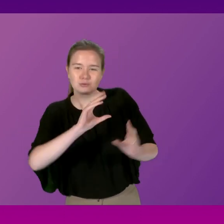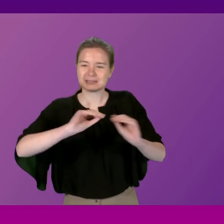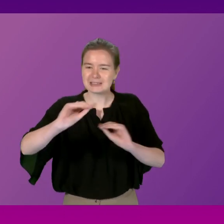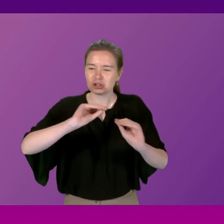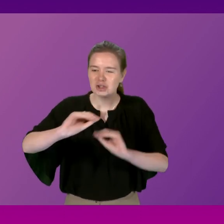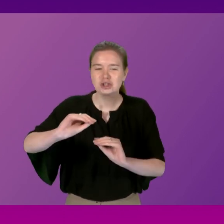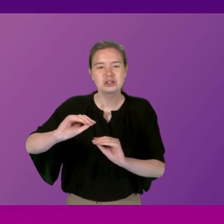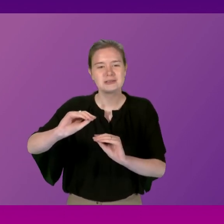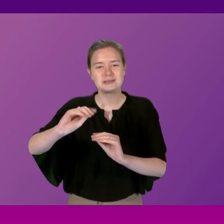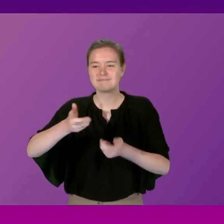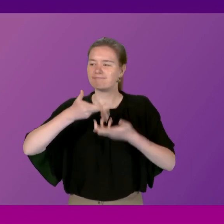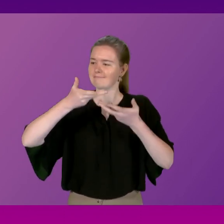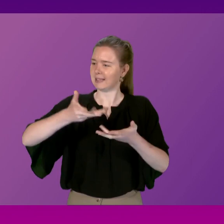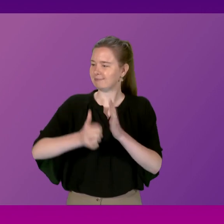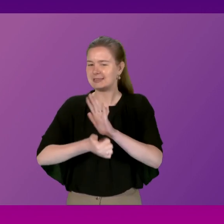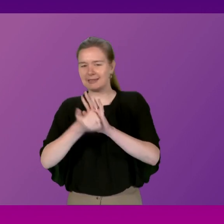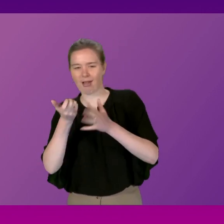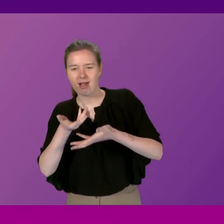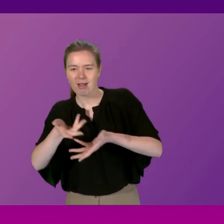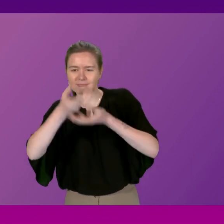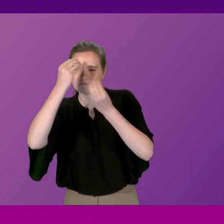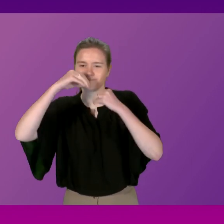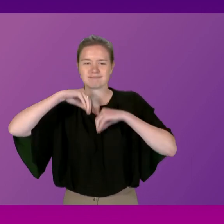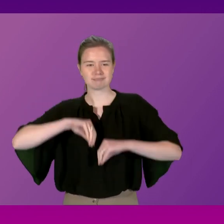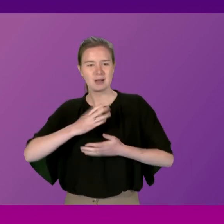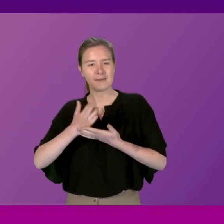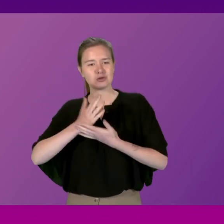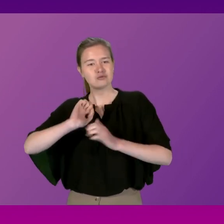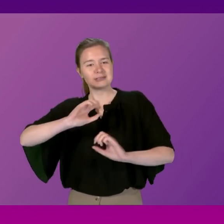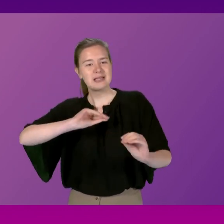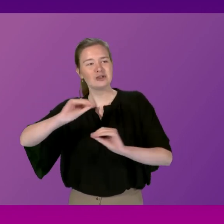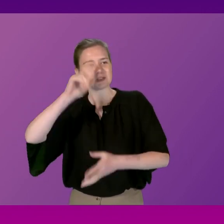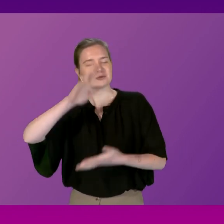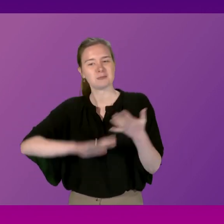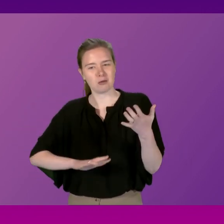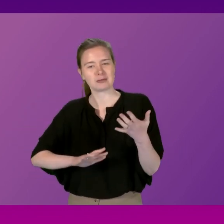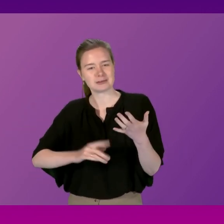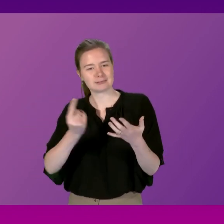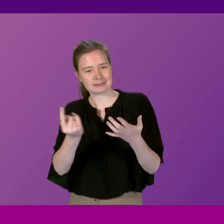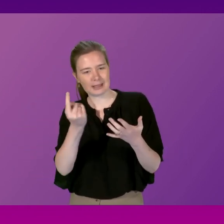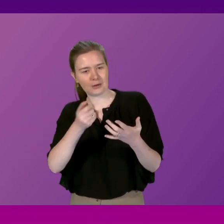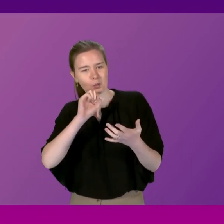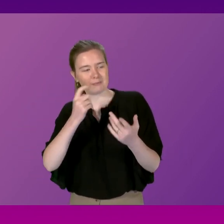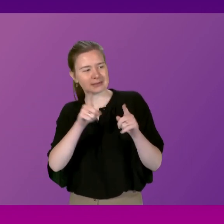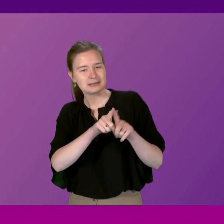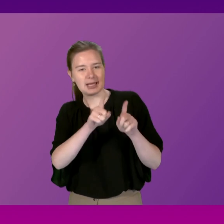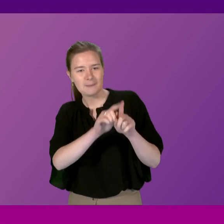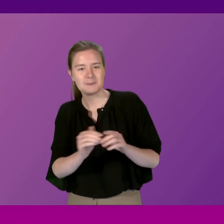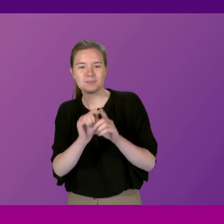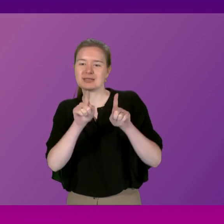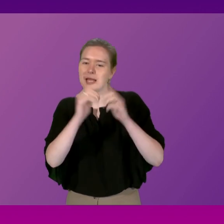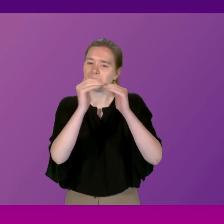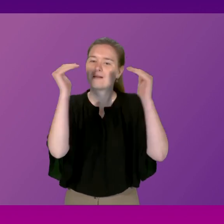him, giving him skills and ensuring that his educational experience was of the same standard